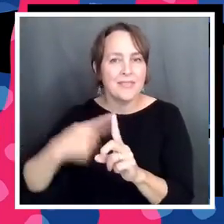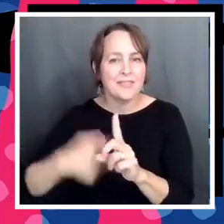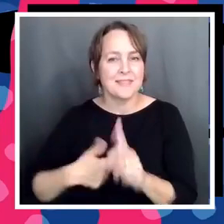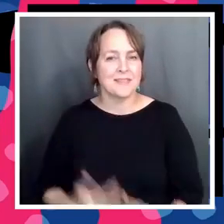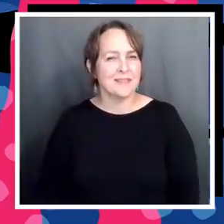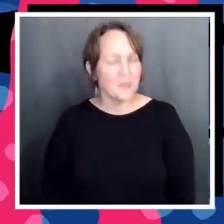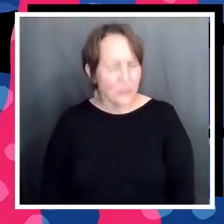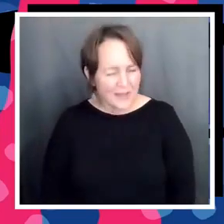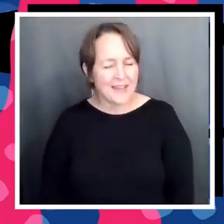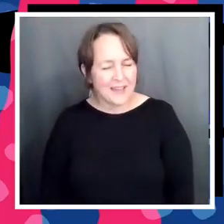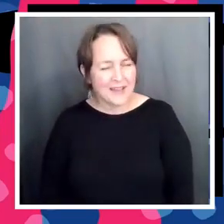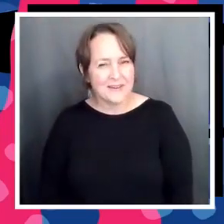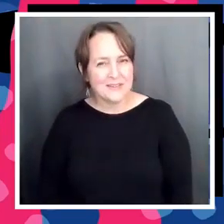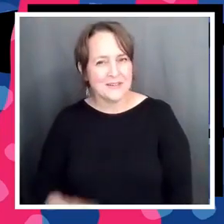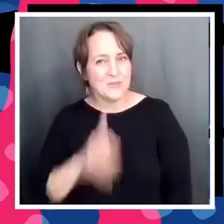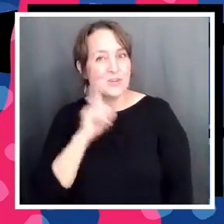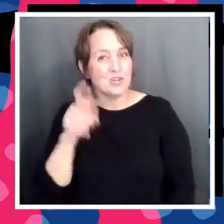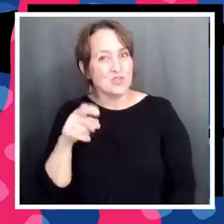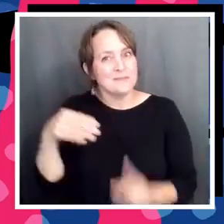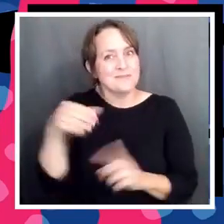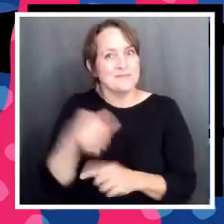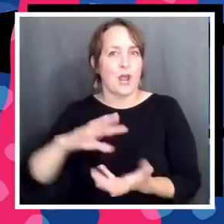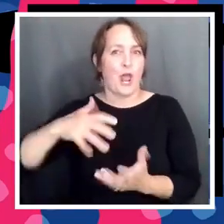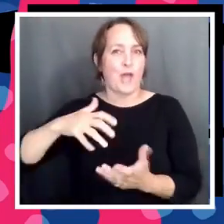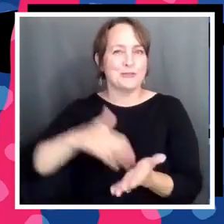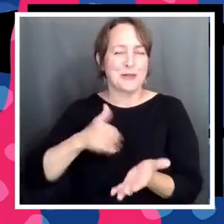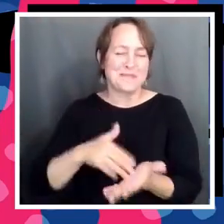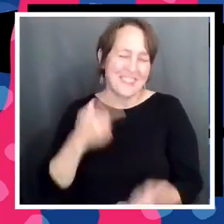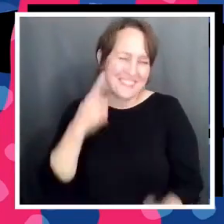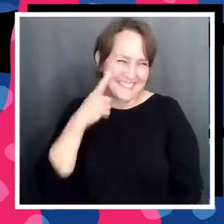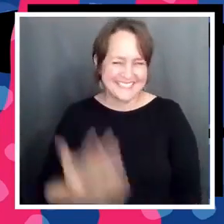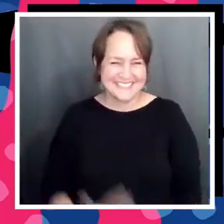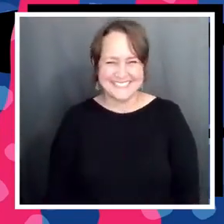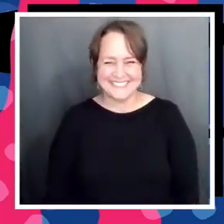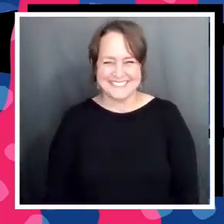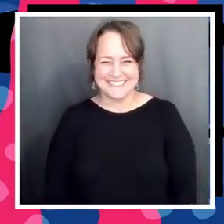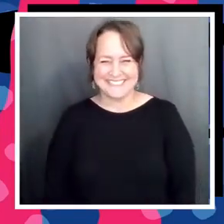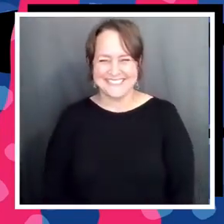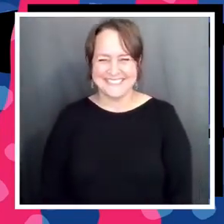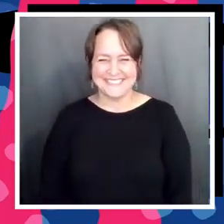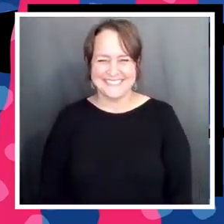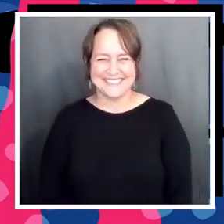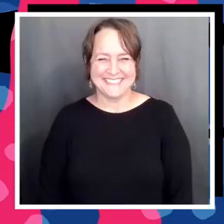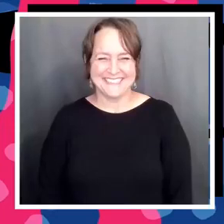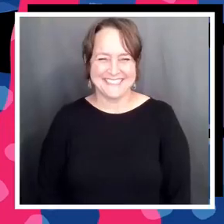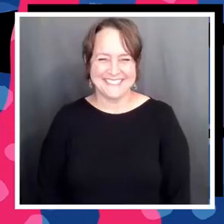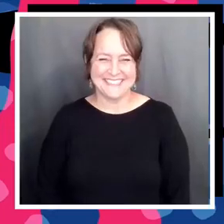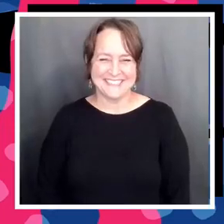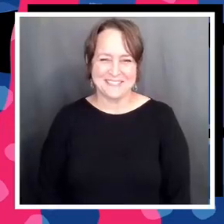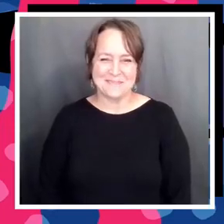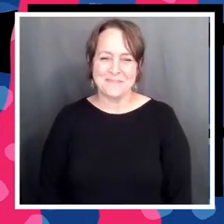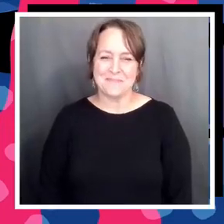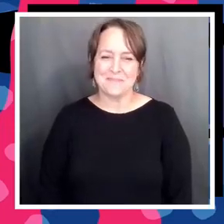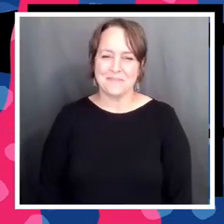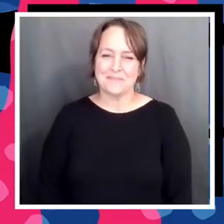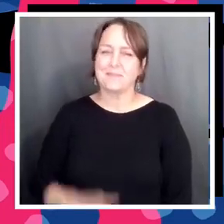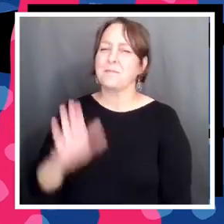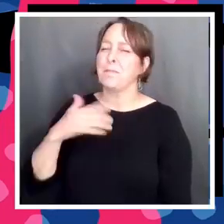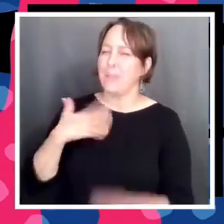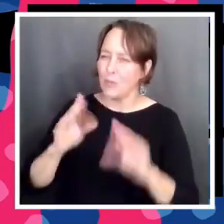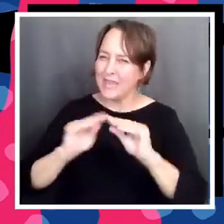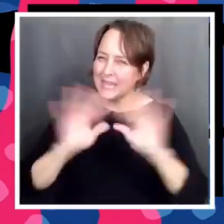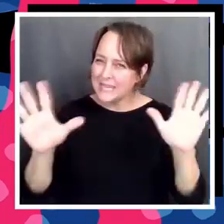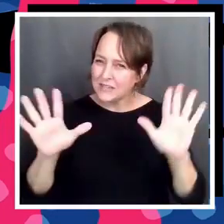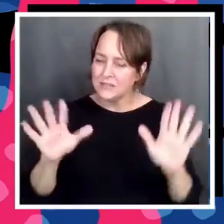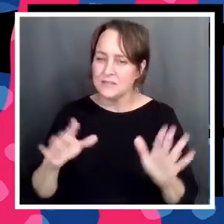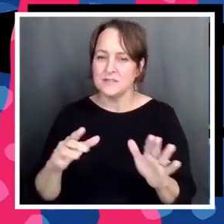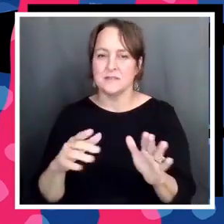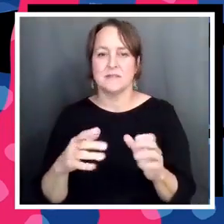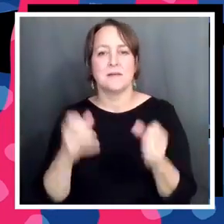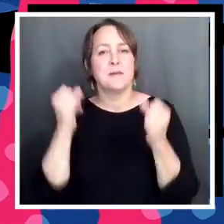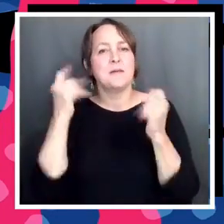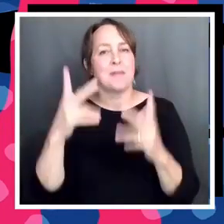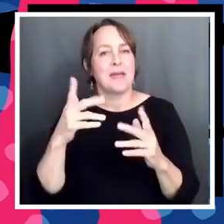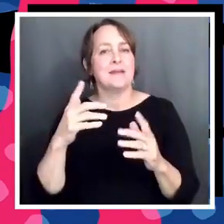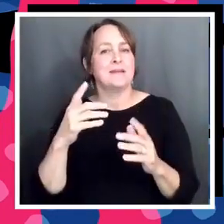COULD BE $1750 EVERY MONTH.